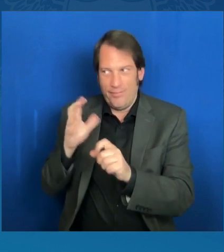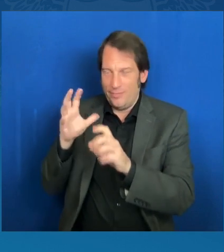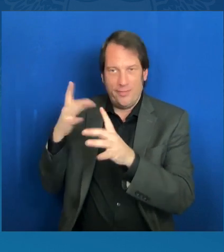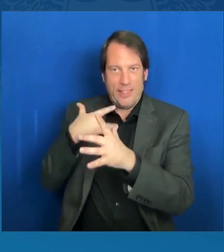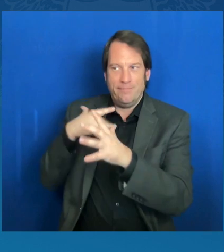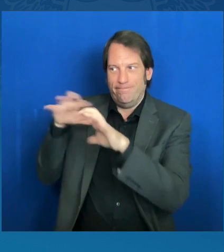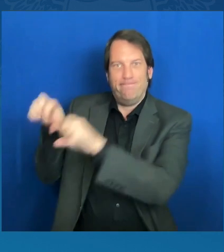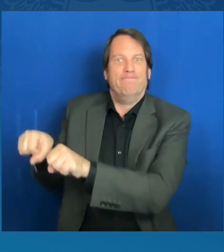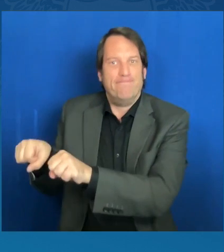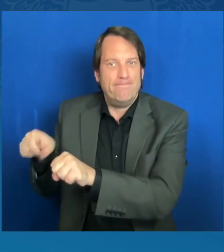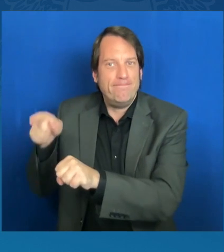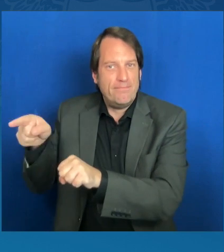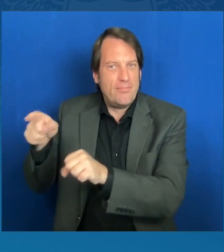in American history.